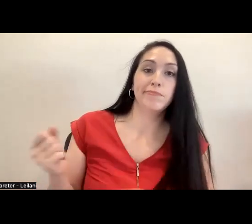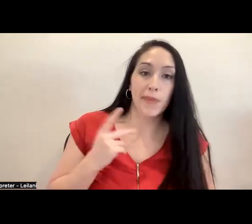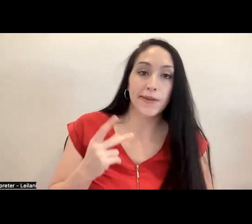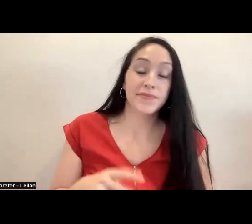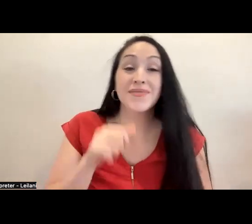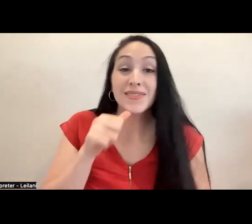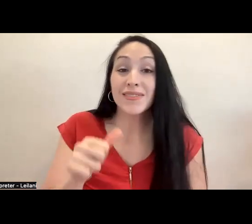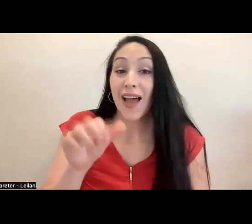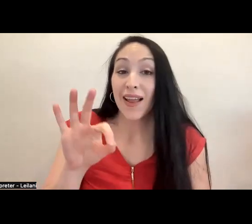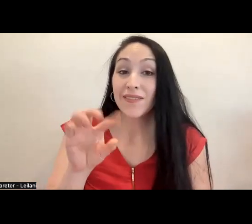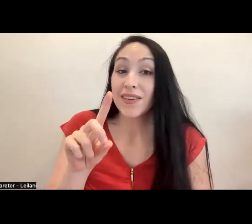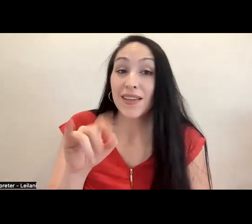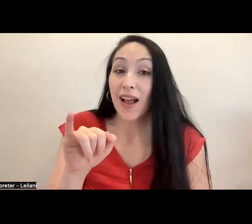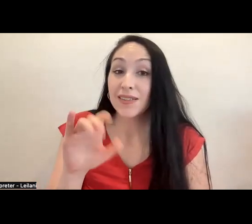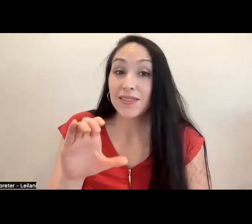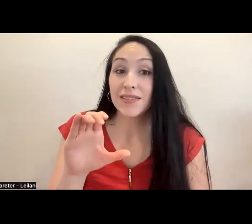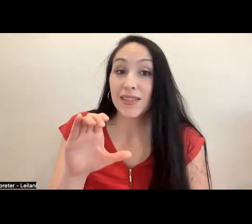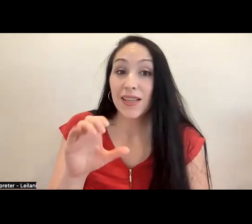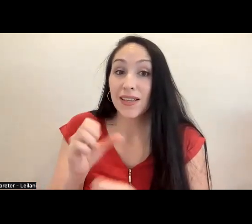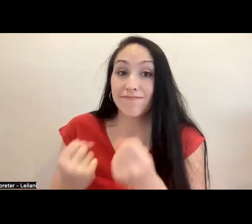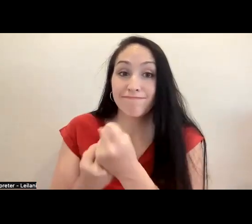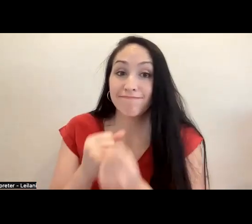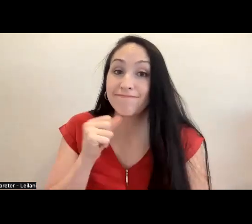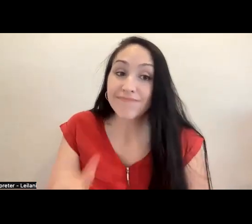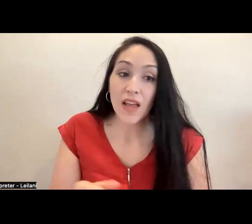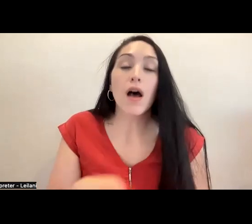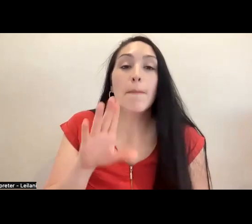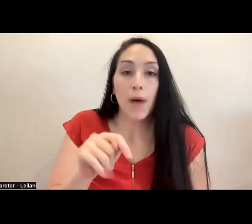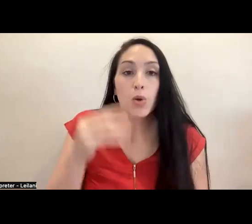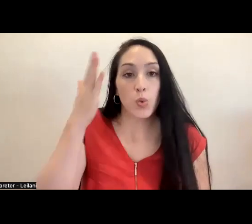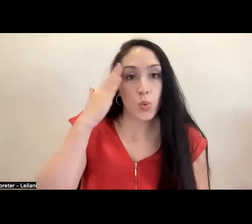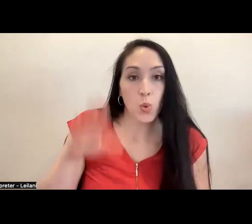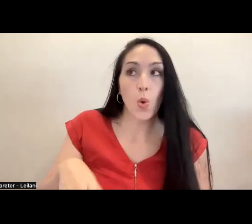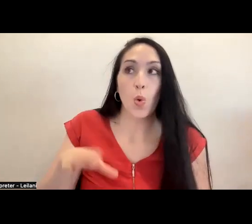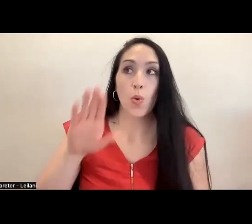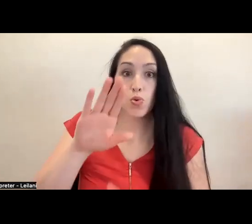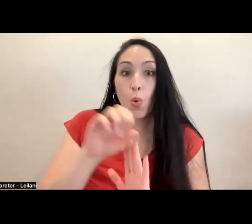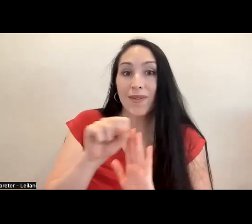but knowing that your State is putting money in it access funds, then it's a little more